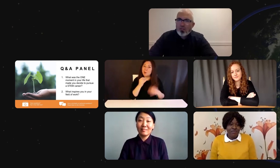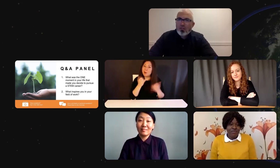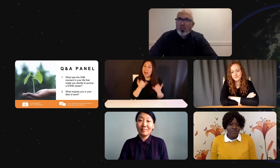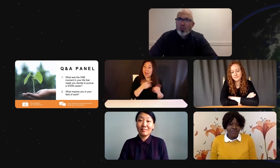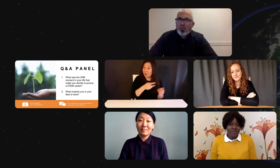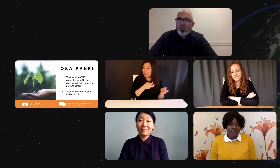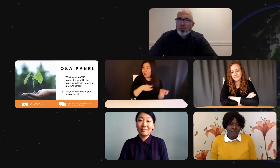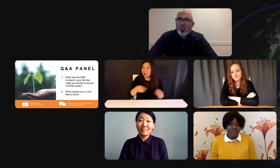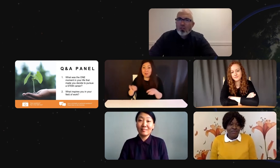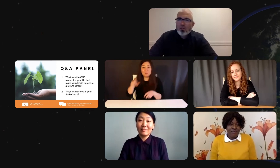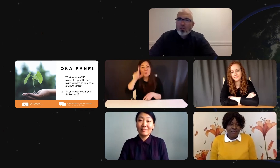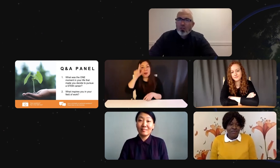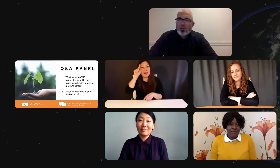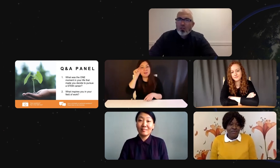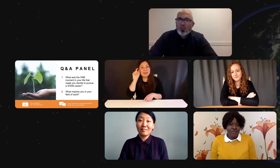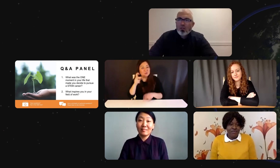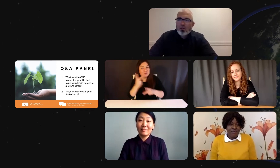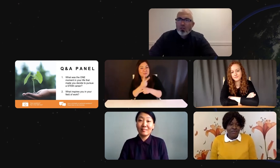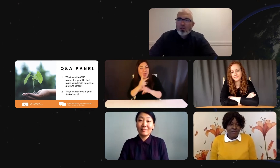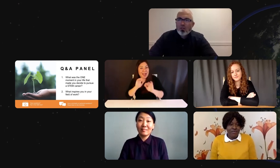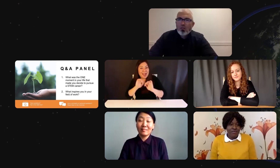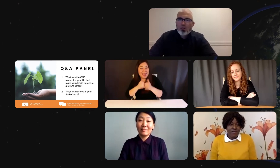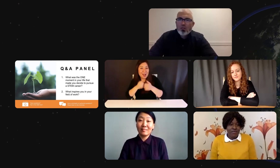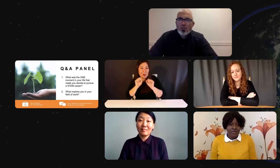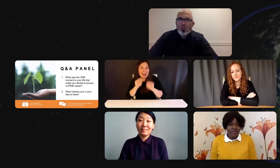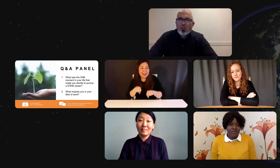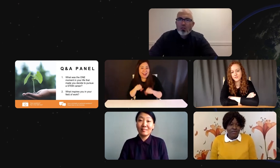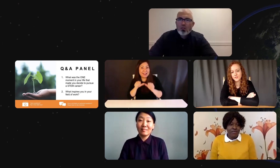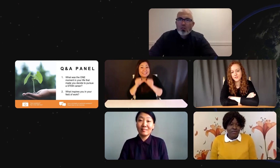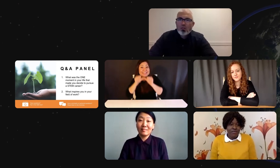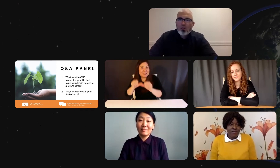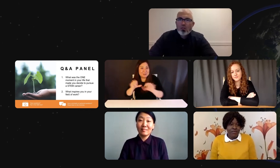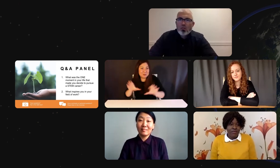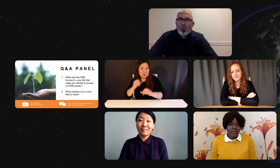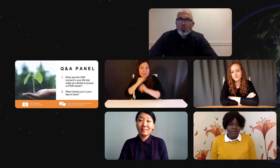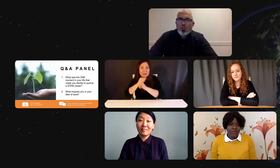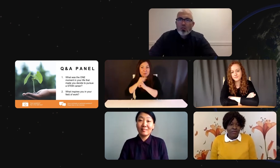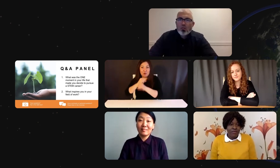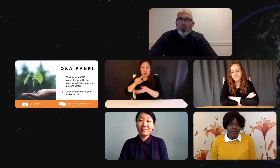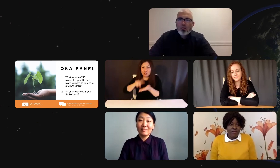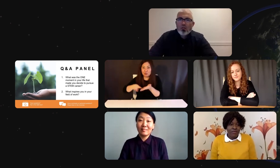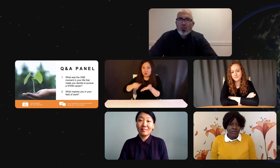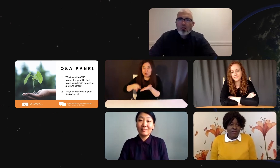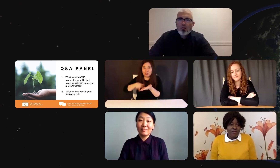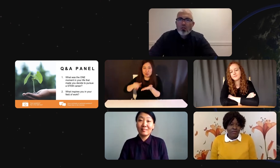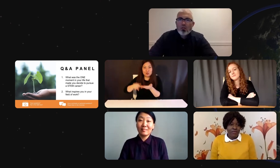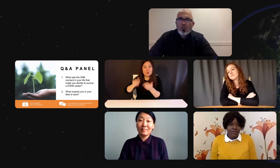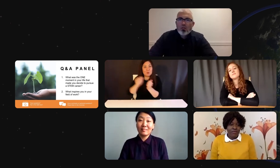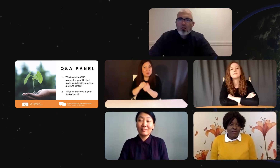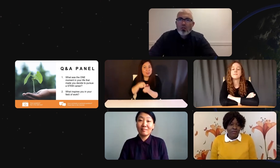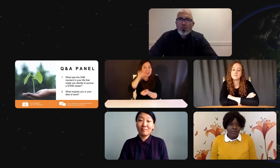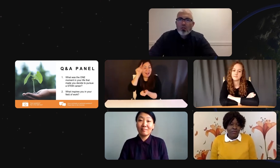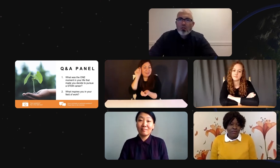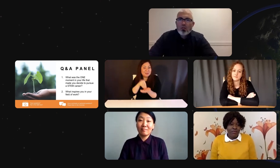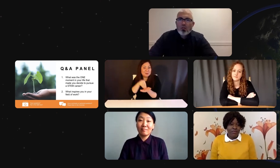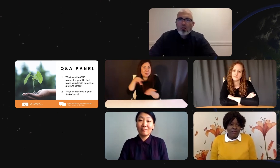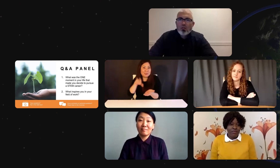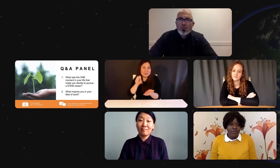So, I'm transitioning to Gallaudet University and figuring out how to continue my immunology